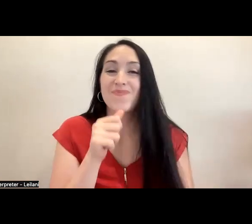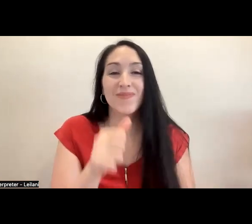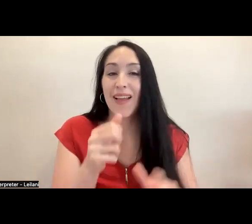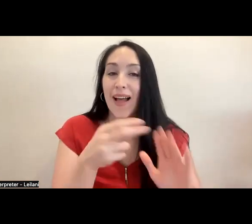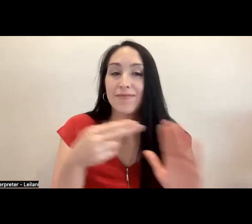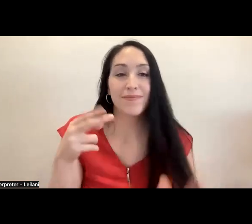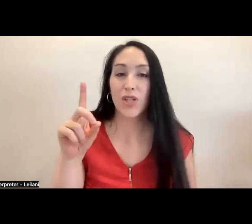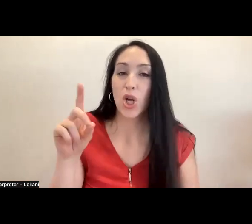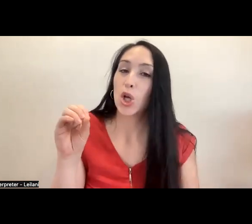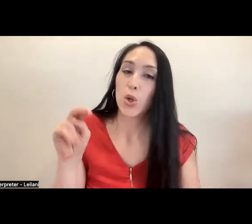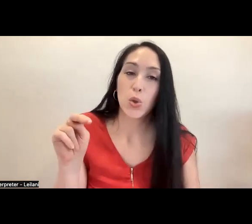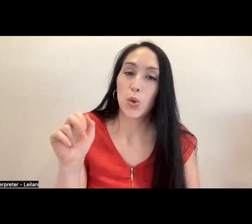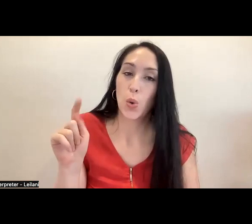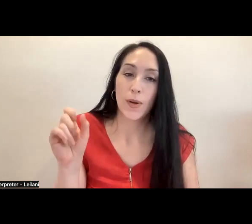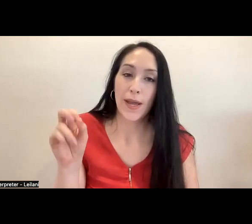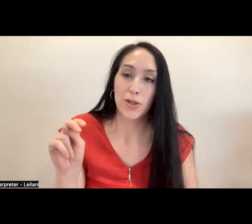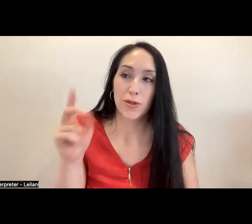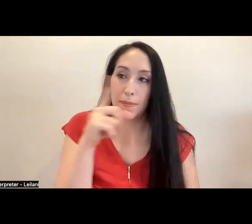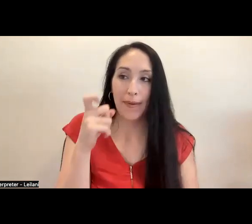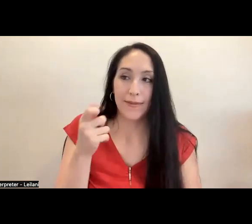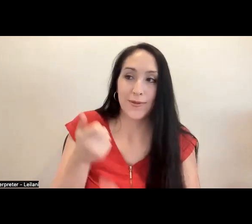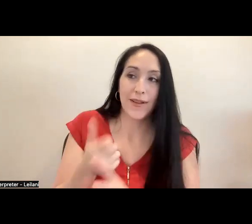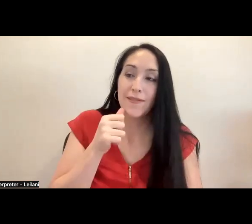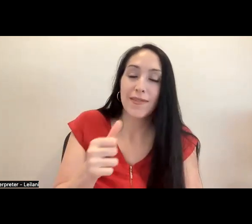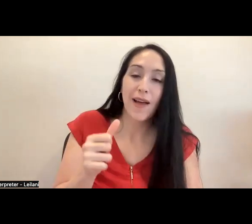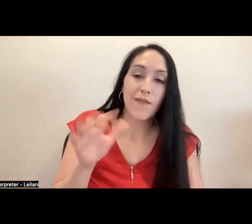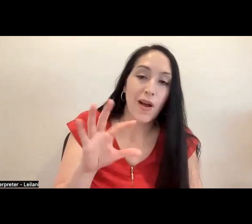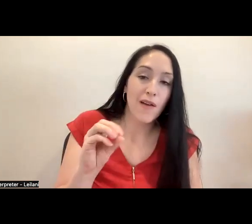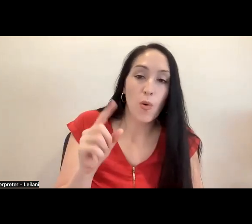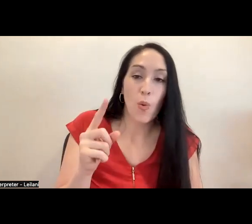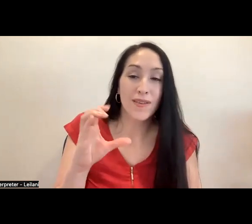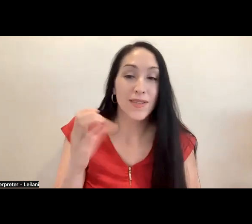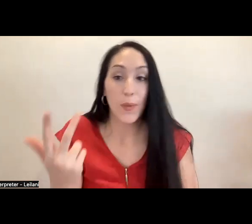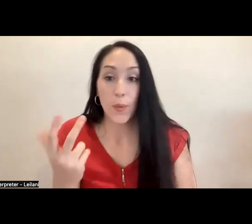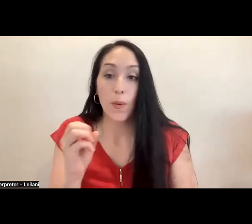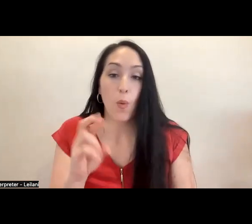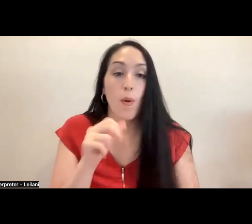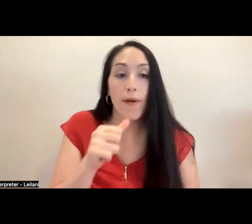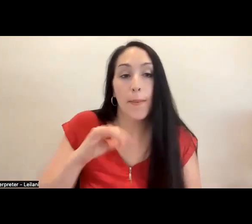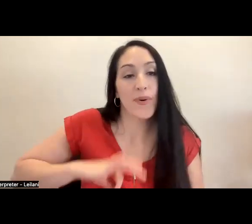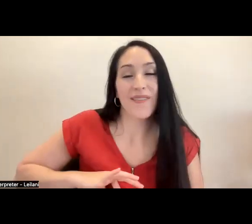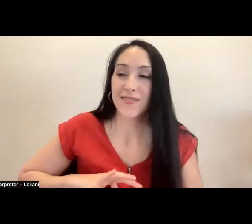11:49:52 3 or nonprofit, so there is no Federal. 11:49:56 The deduction or tax reduction, then